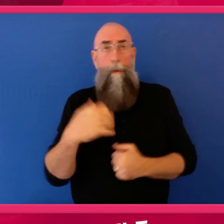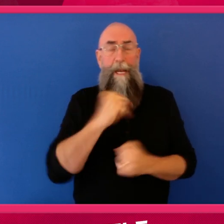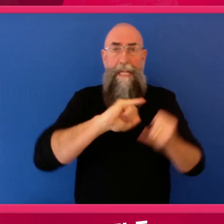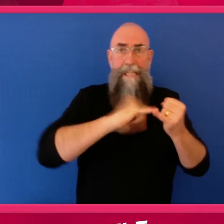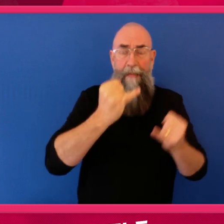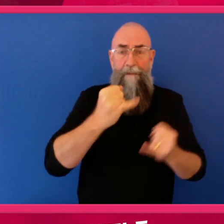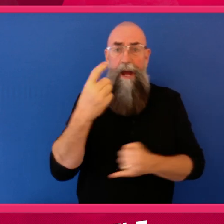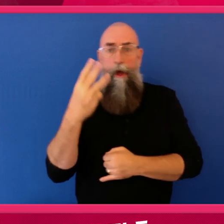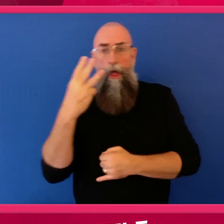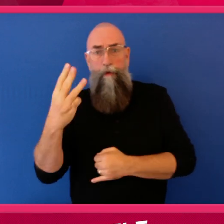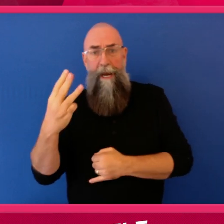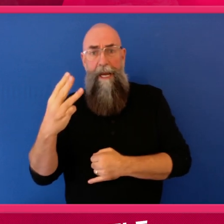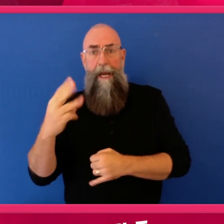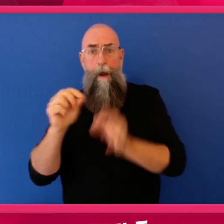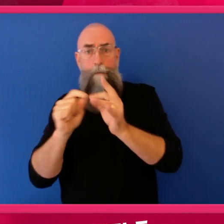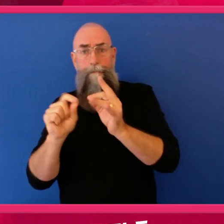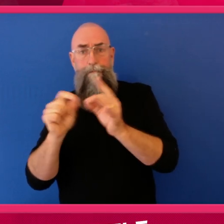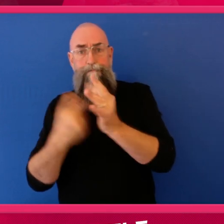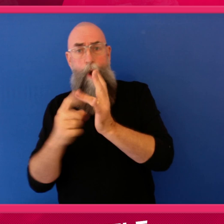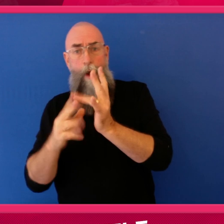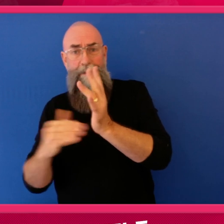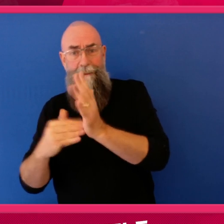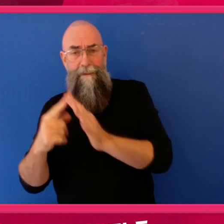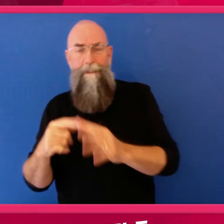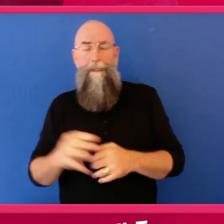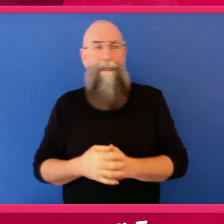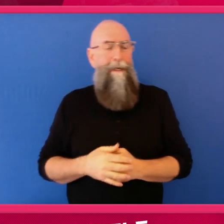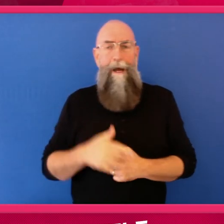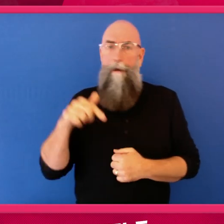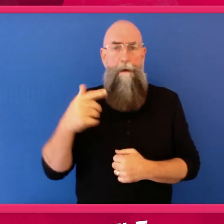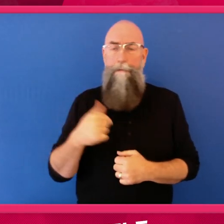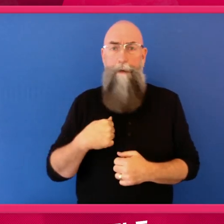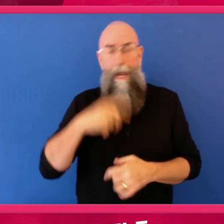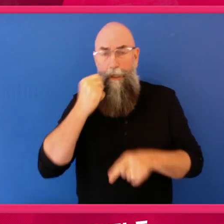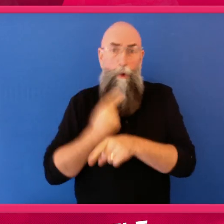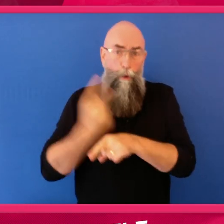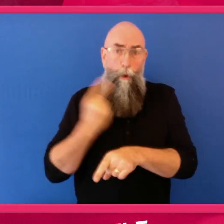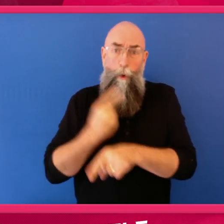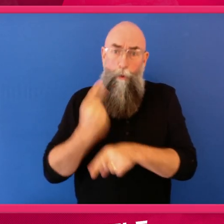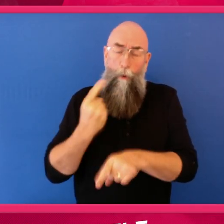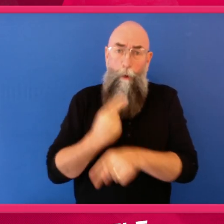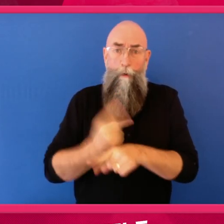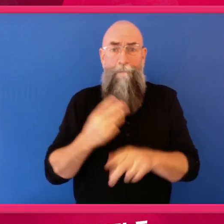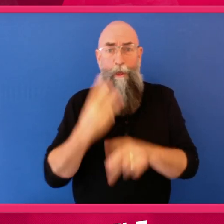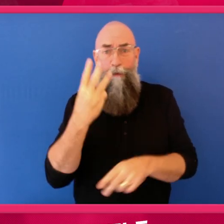this podcast, can this podcast be three hours? Possibly. I mean, I'll make some calls. I don't have too much sway. Kurt, you might have to make some calls.